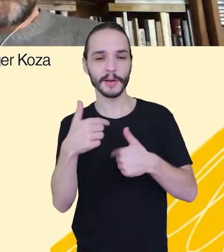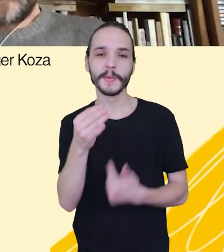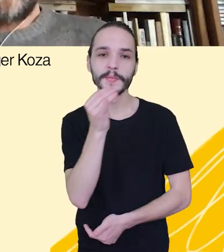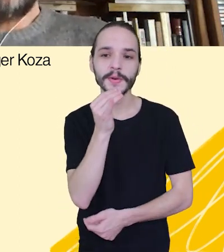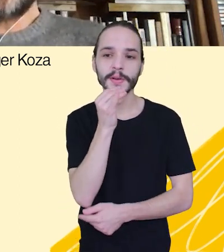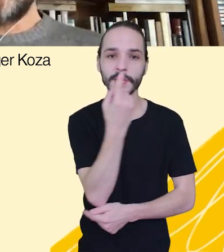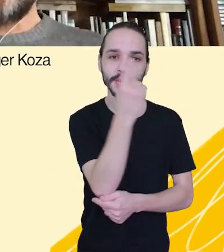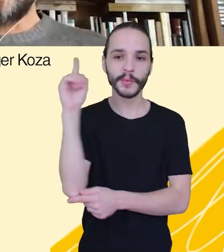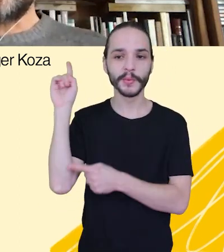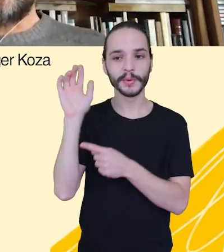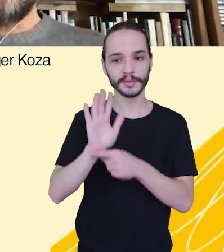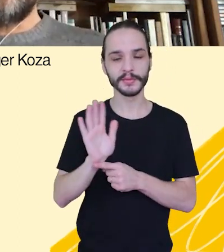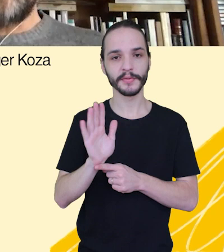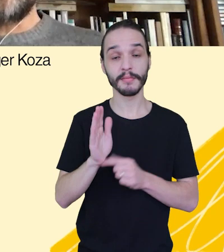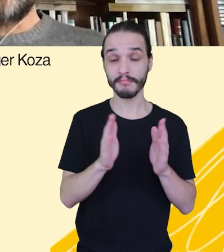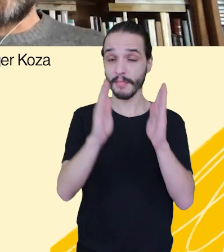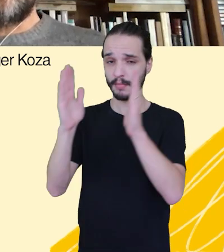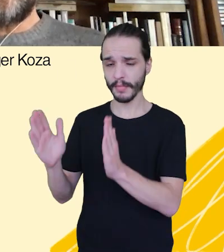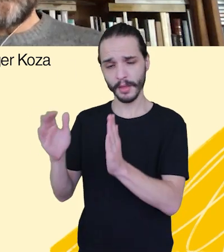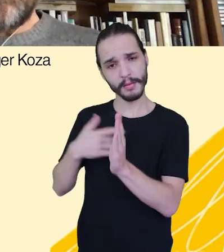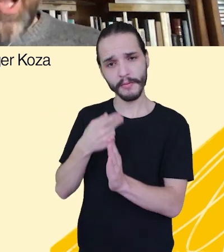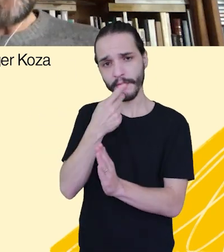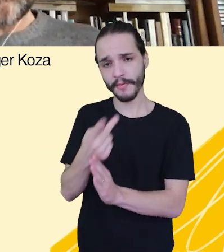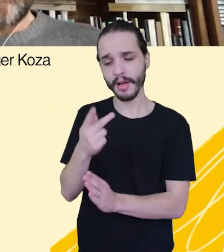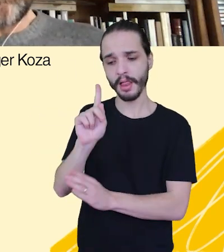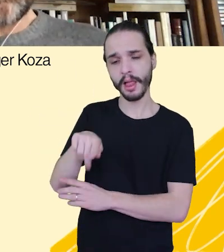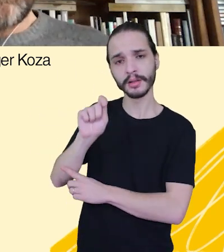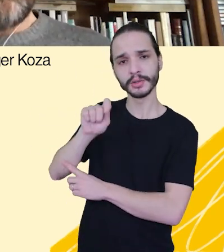On one hand I would say it's a film about the feeling of absence.